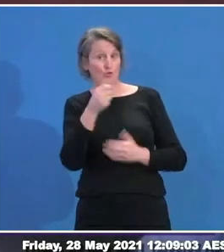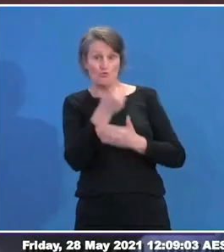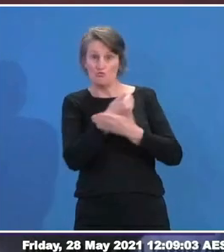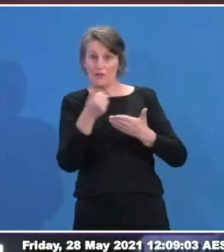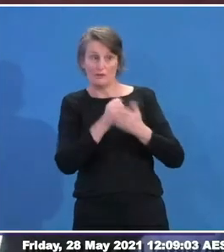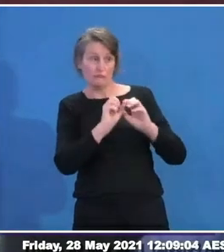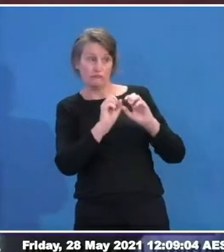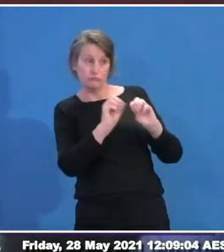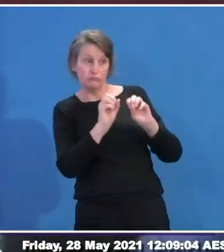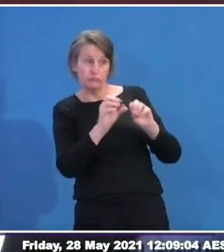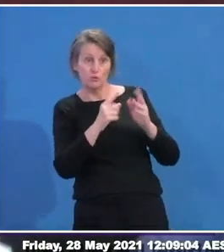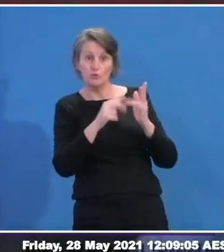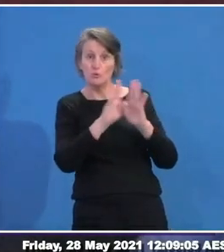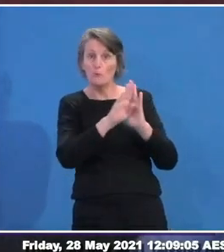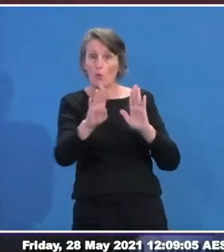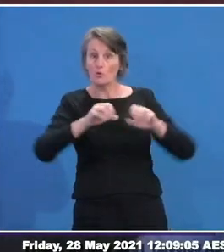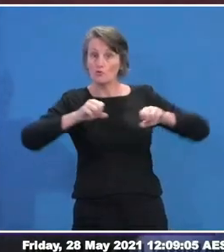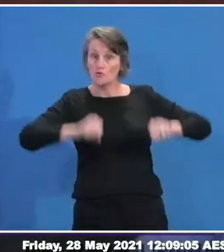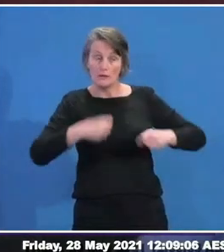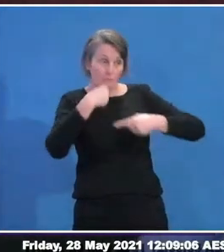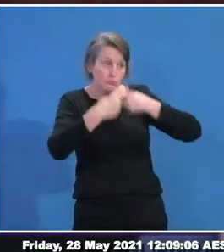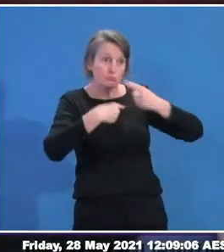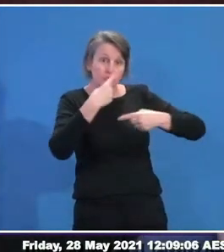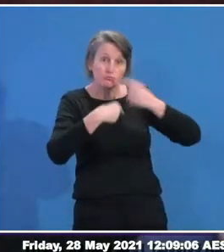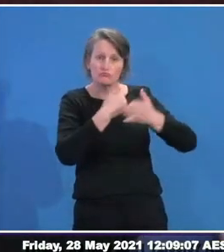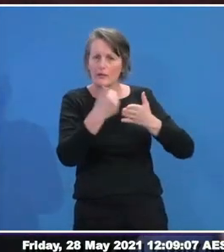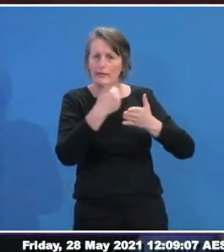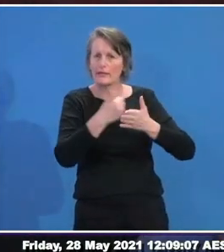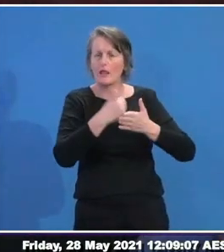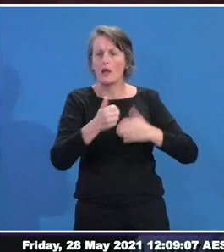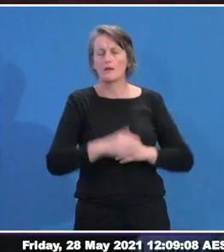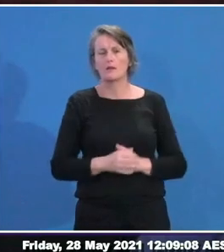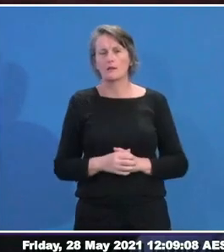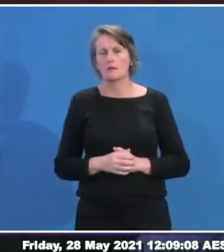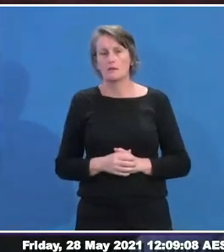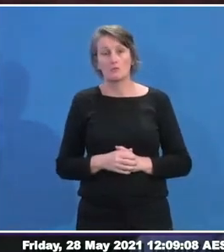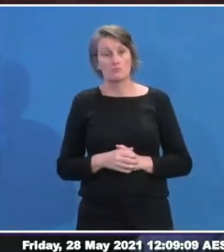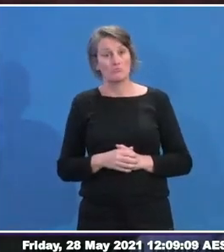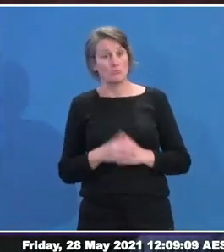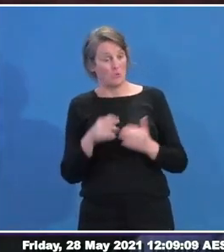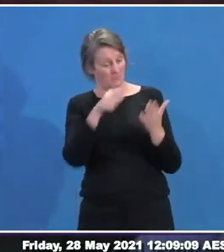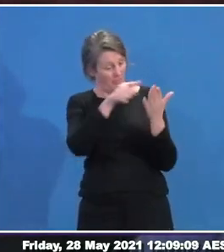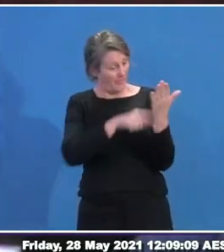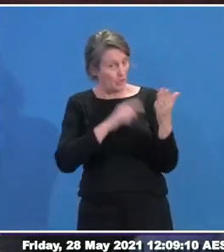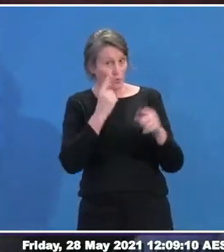period, as you've described, are those matters the sorts of matters that you would have raised with her? Yes, absolutely.